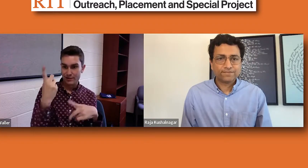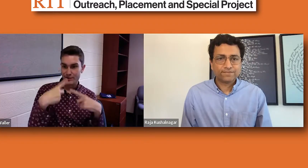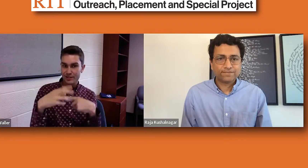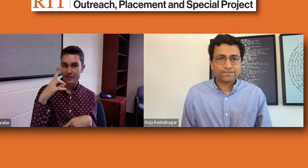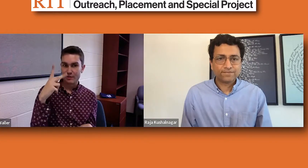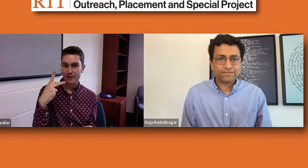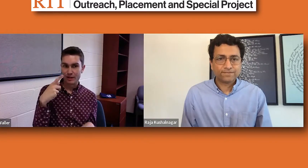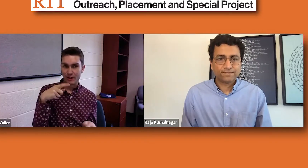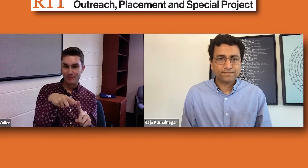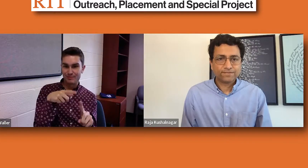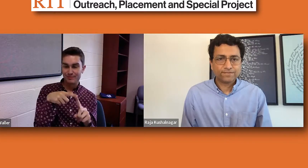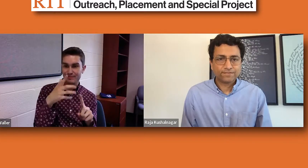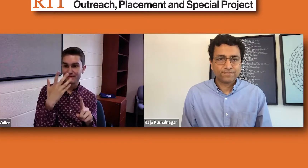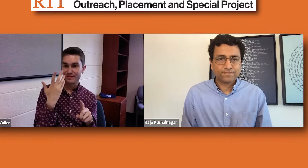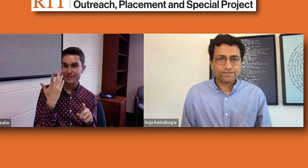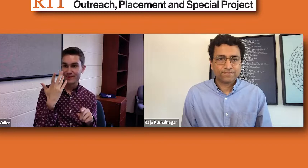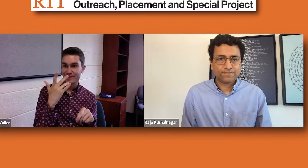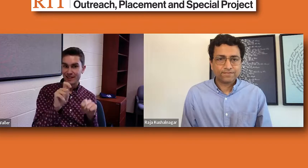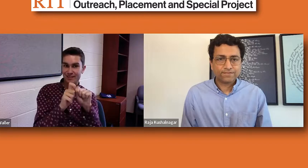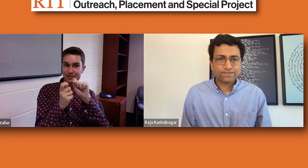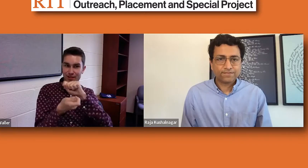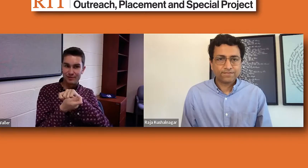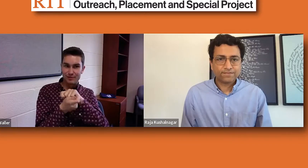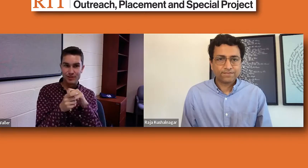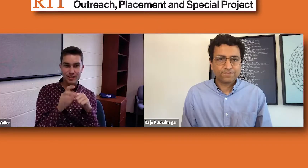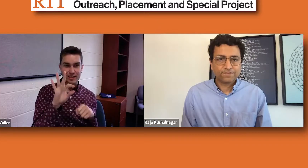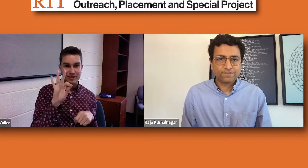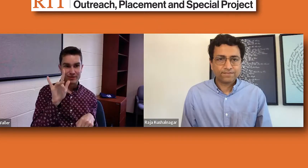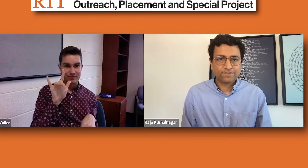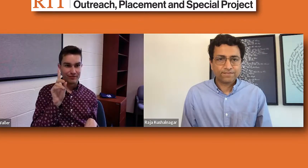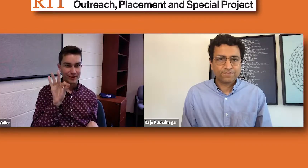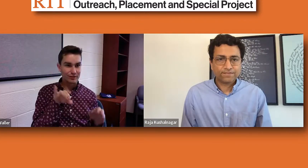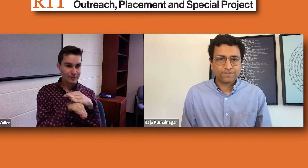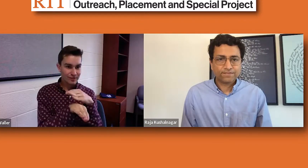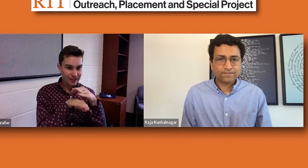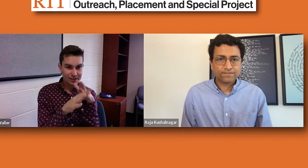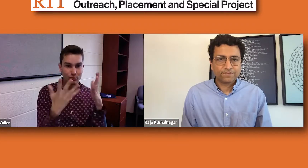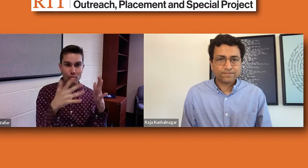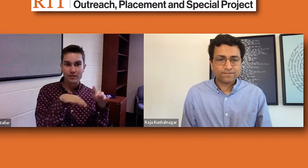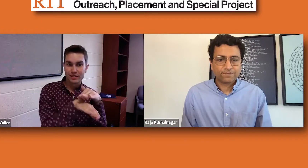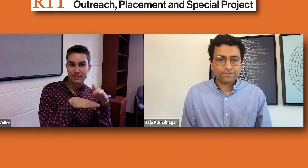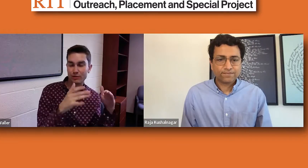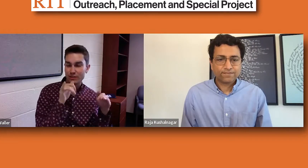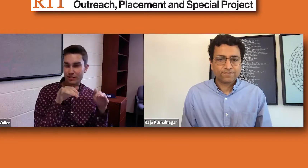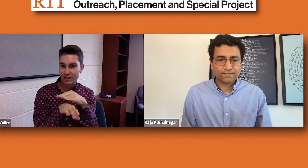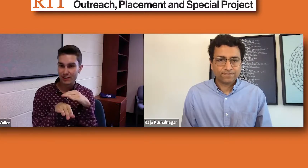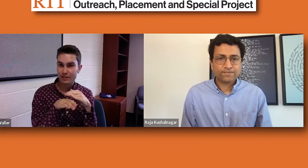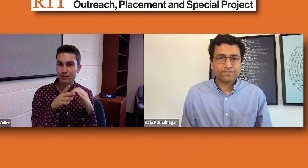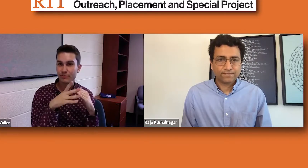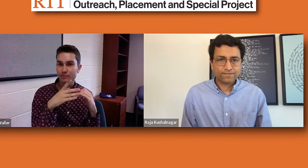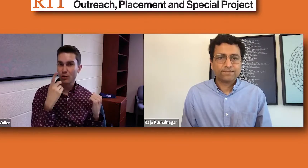or personal assistants or something like that, there's sign up. And so like changing these fields, these voice